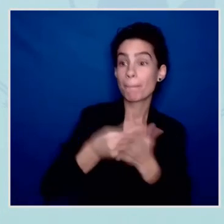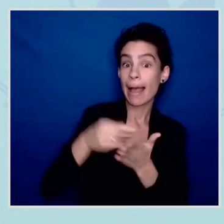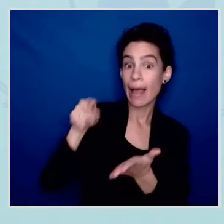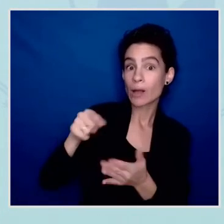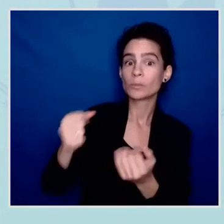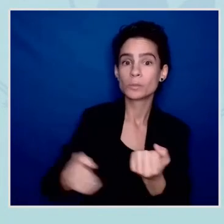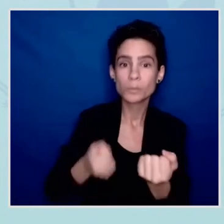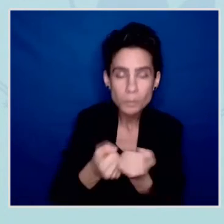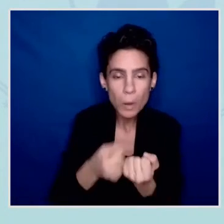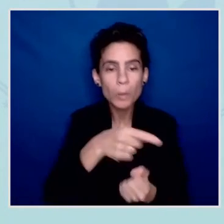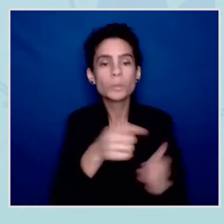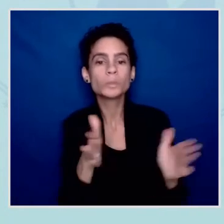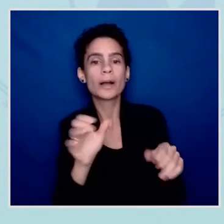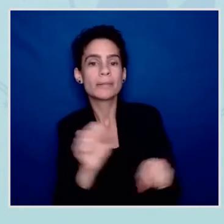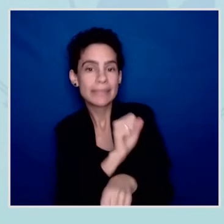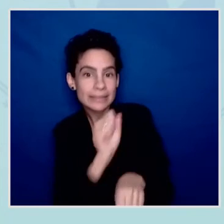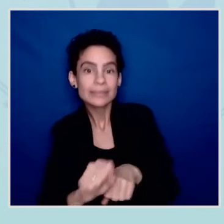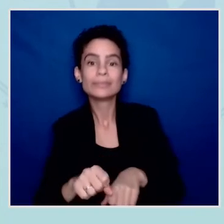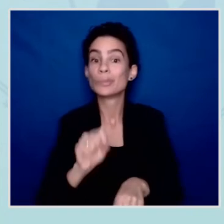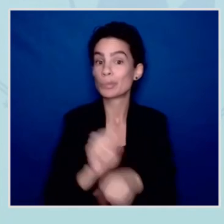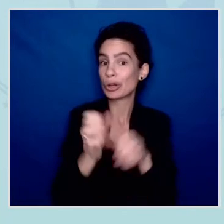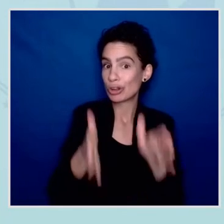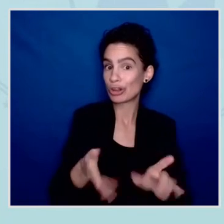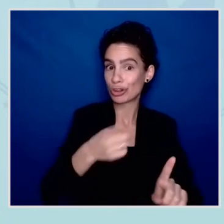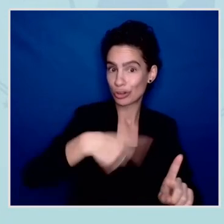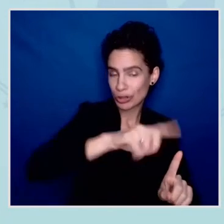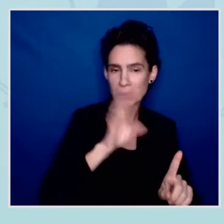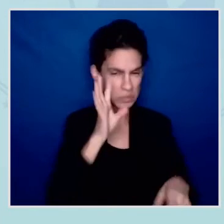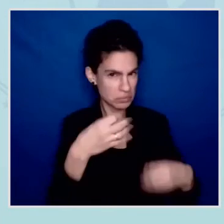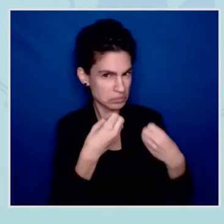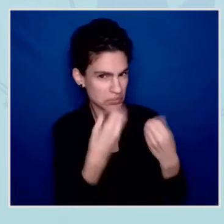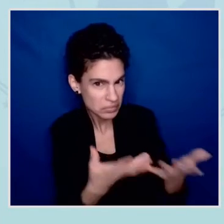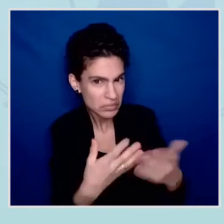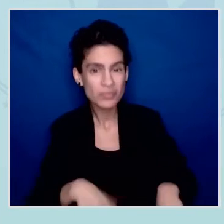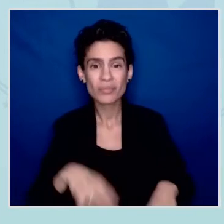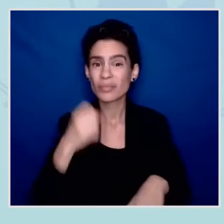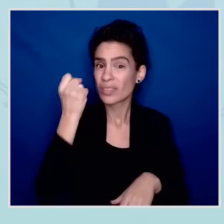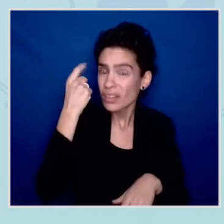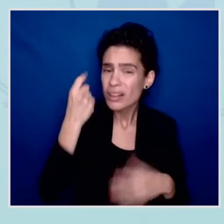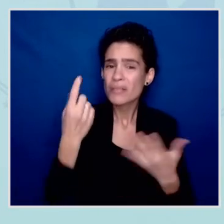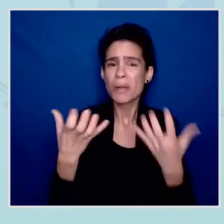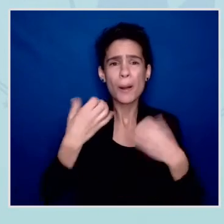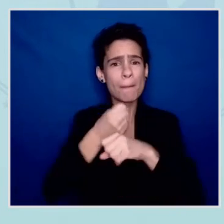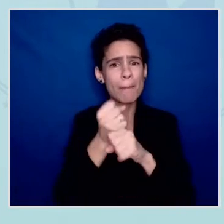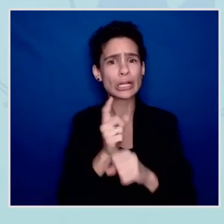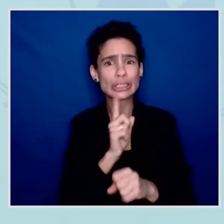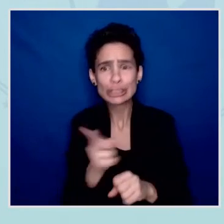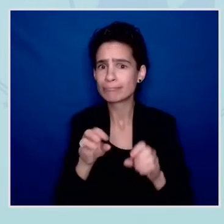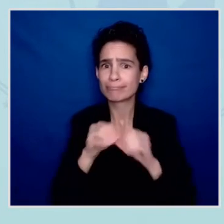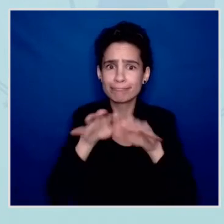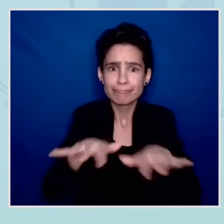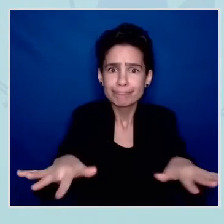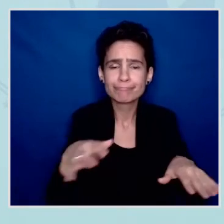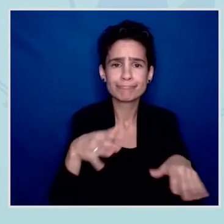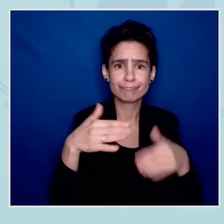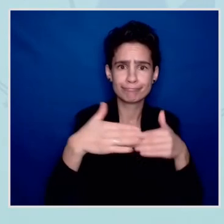SO BADLY. BUT THE GOOD NEWS IS, THAT THE